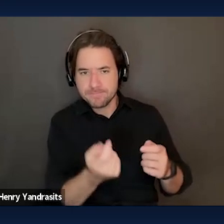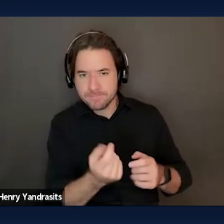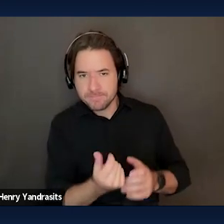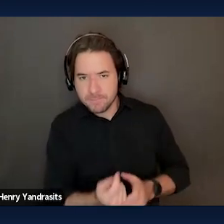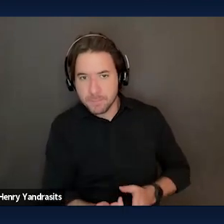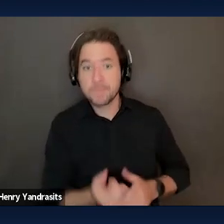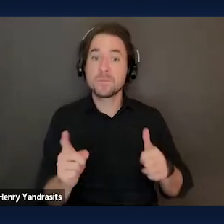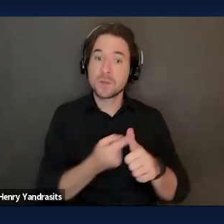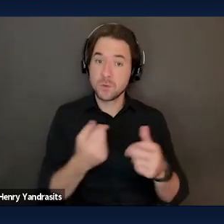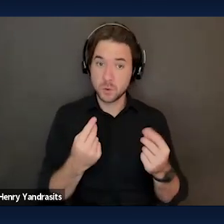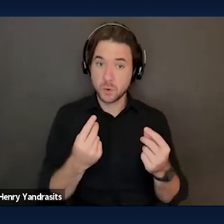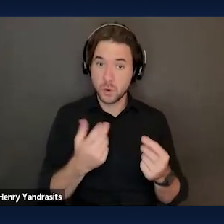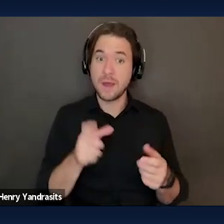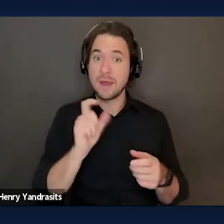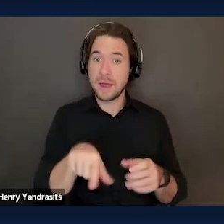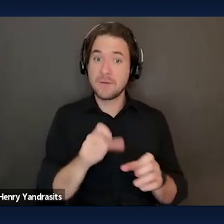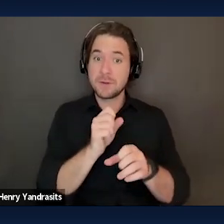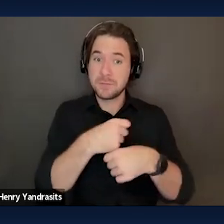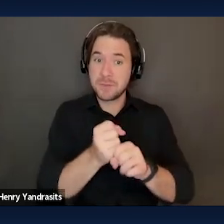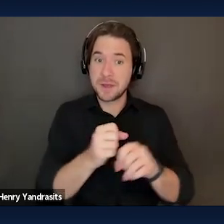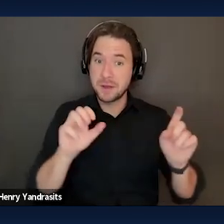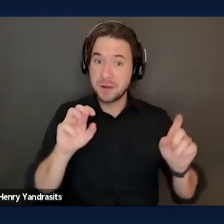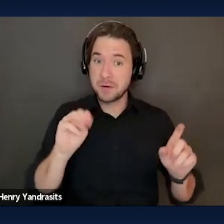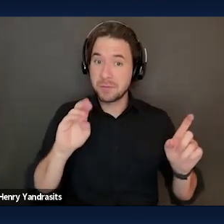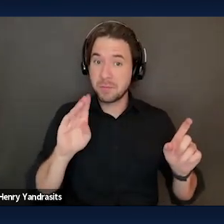is we have to actually create our marble block.